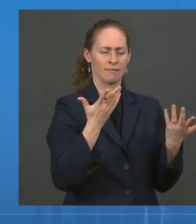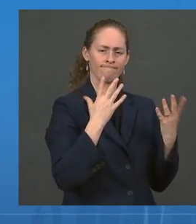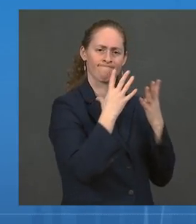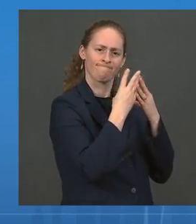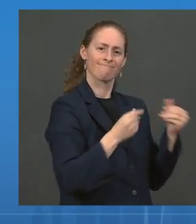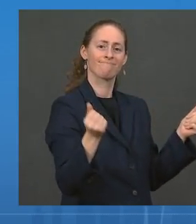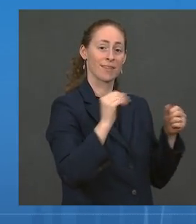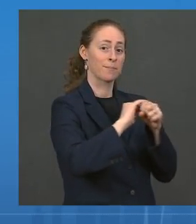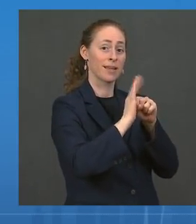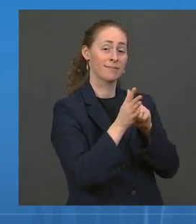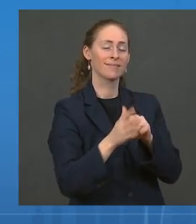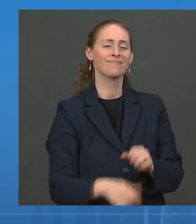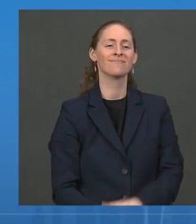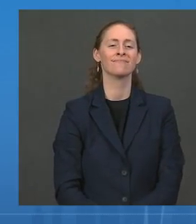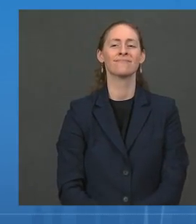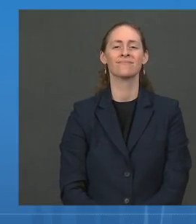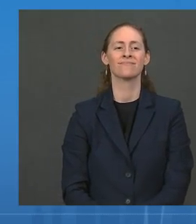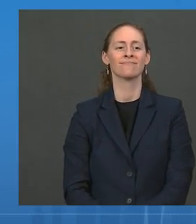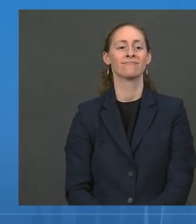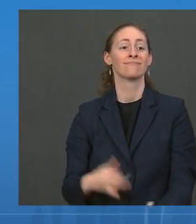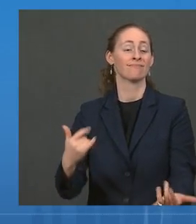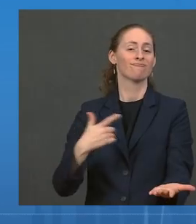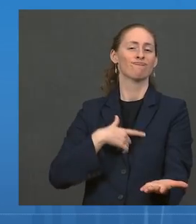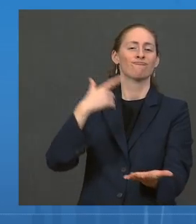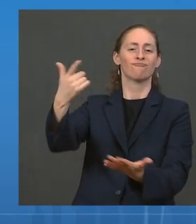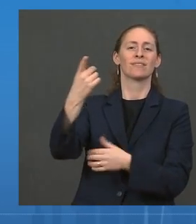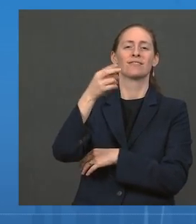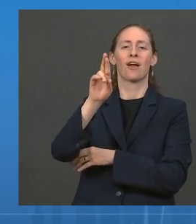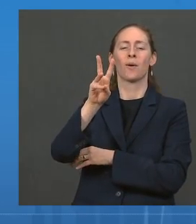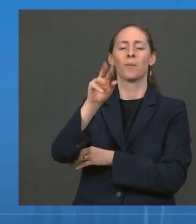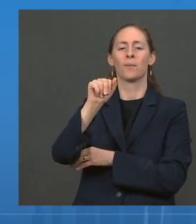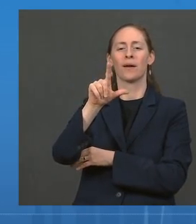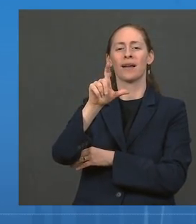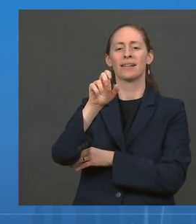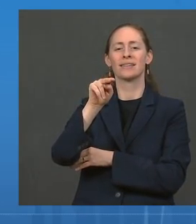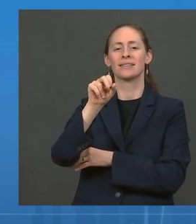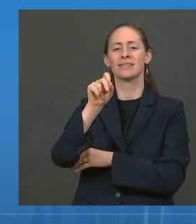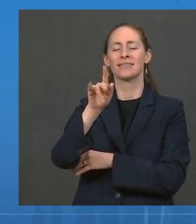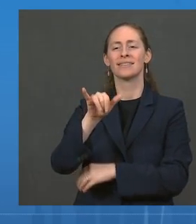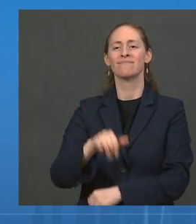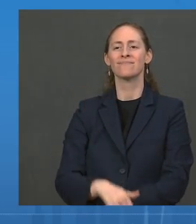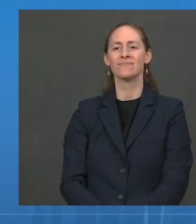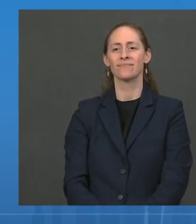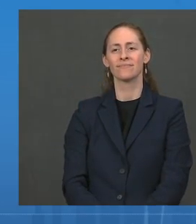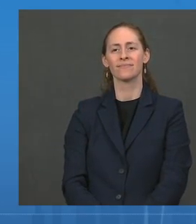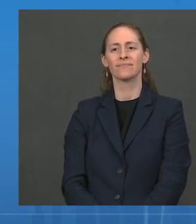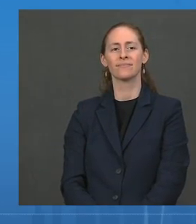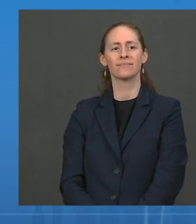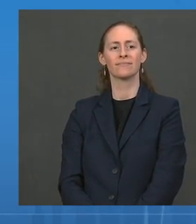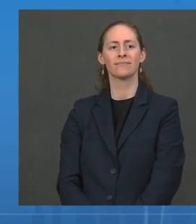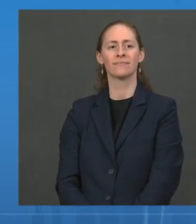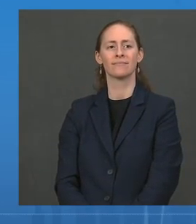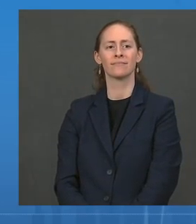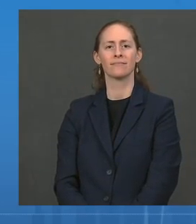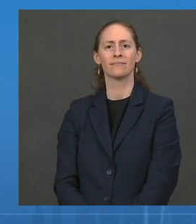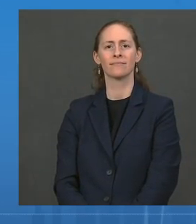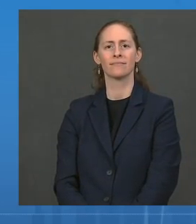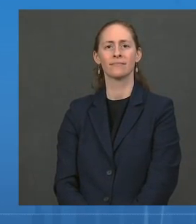With that, let me turn it over to Dr. Walensky.